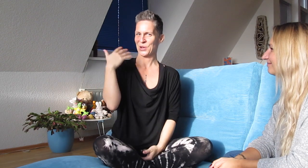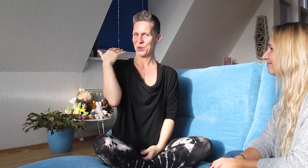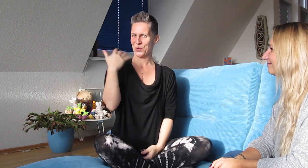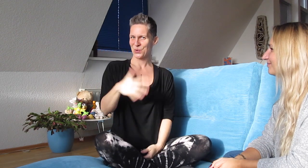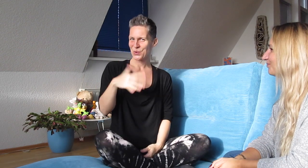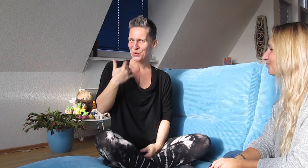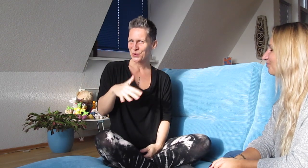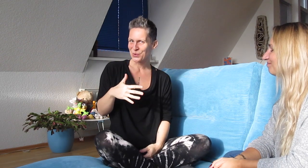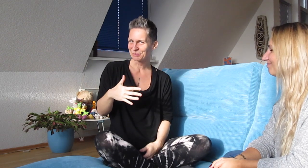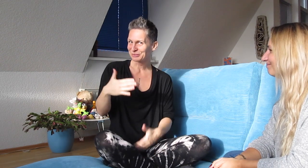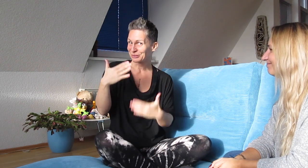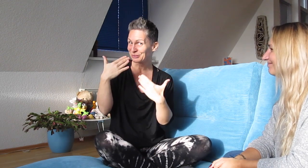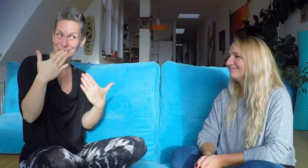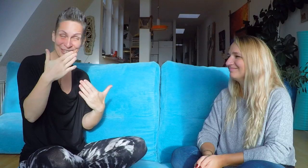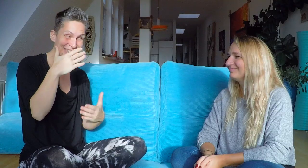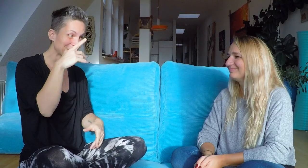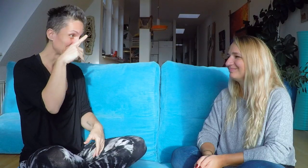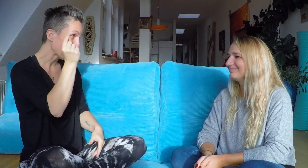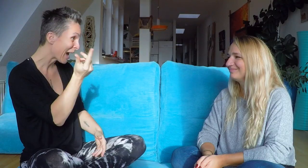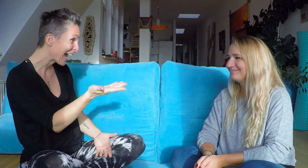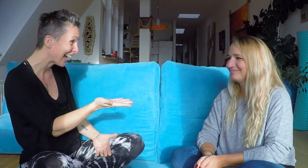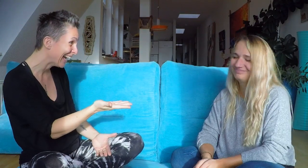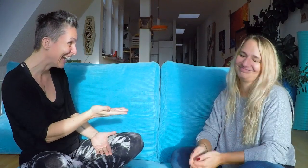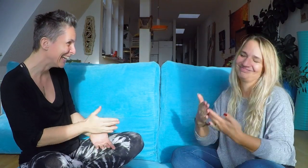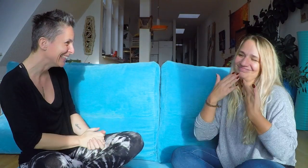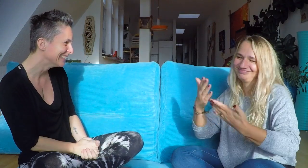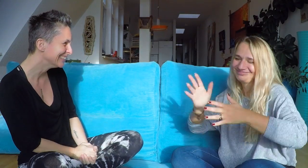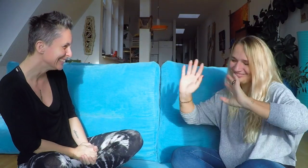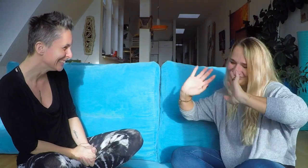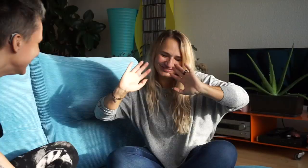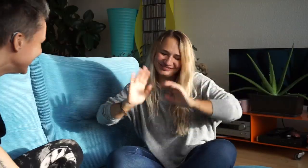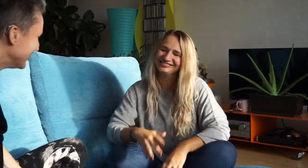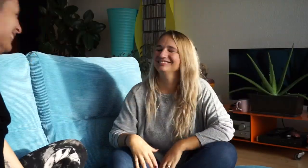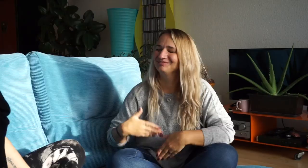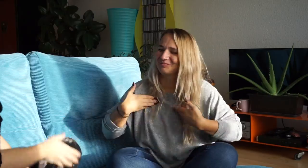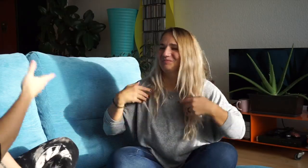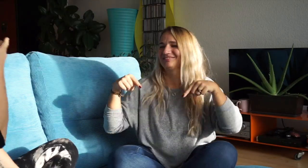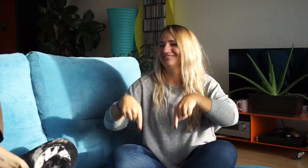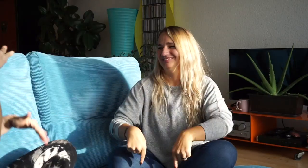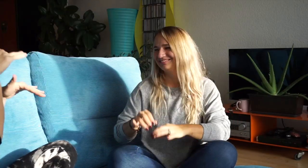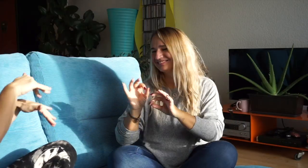Let`s welcome - Toma! Thank you very much! Hi there! I am happy to be here.